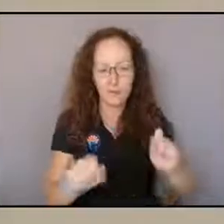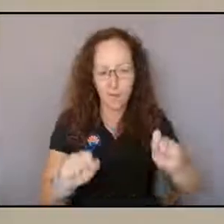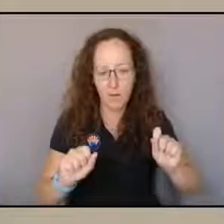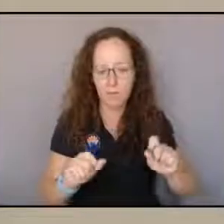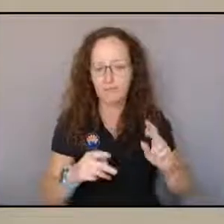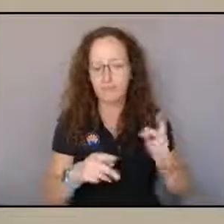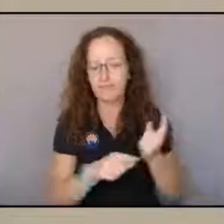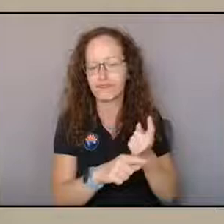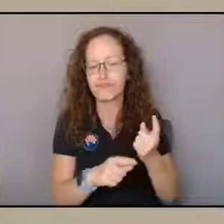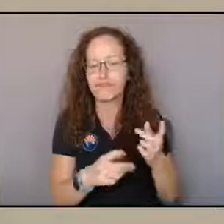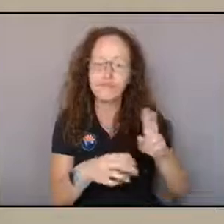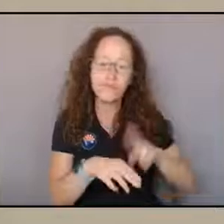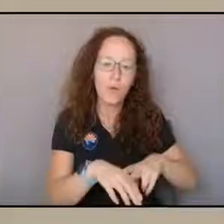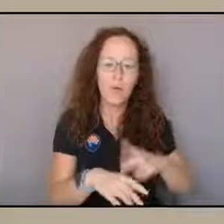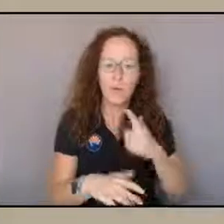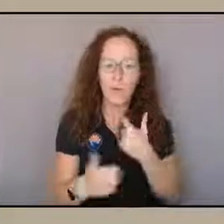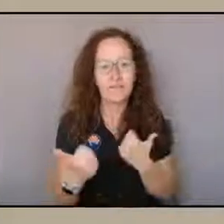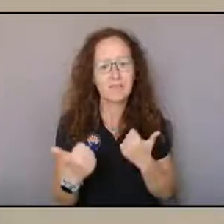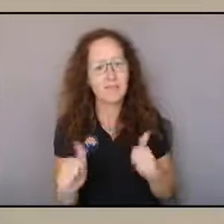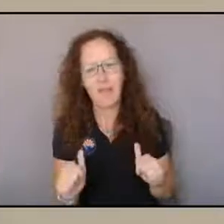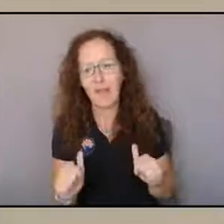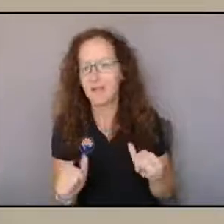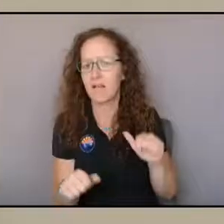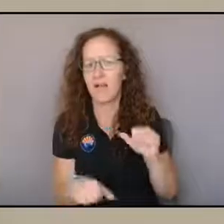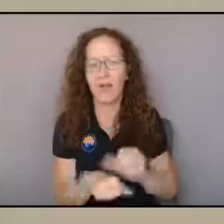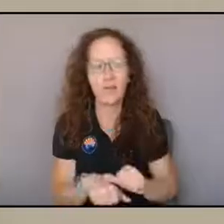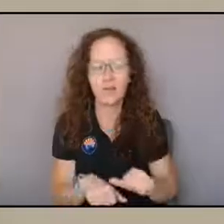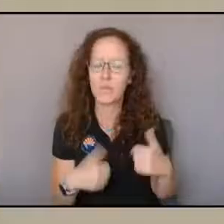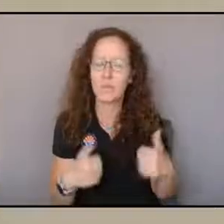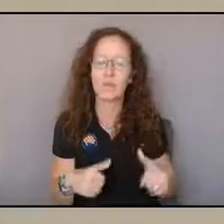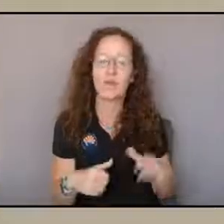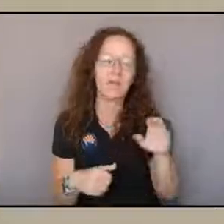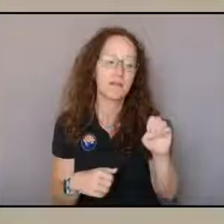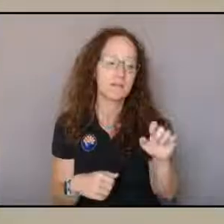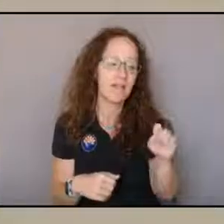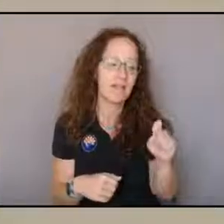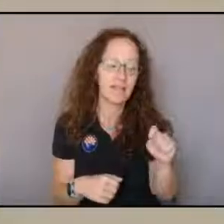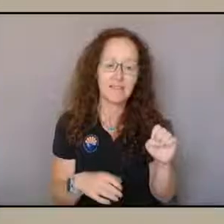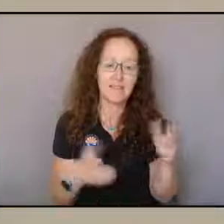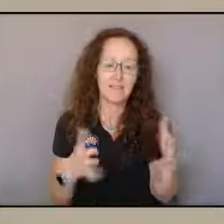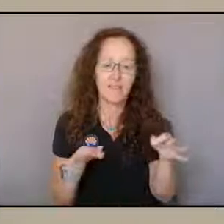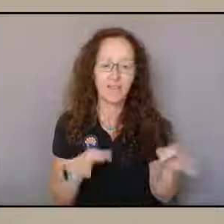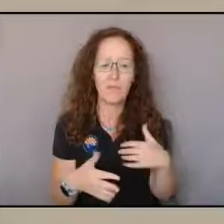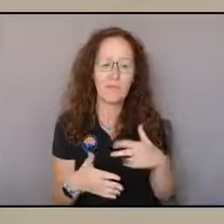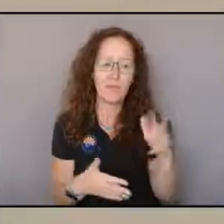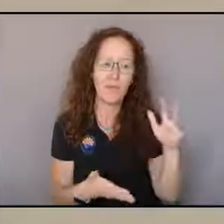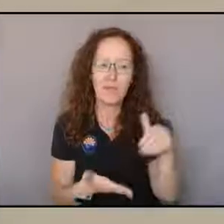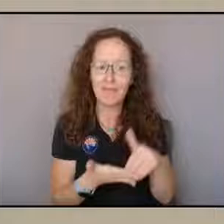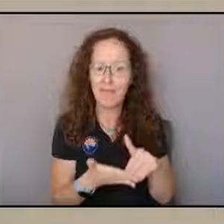WE ARE REALLY TRYING AS HARD AS WE CAN. WE GOT UP TO -- LIKE CELESTE STATED -- ALMOST 3,000